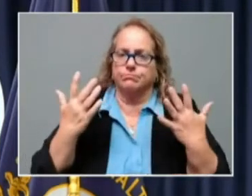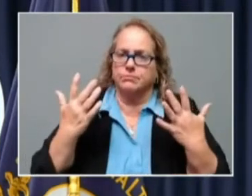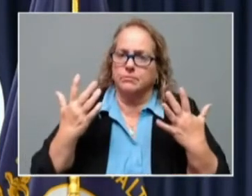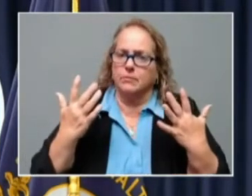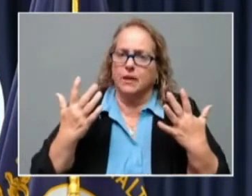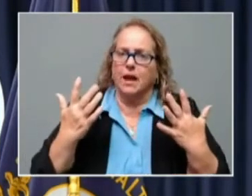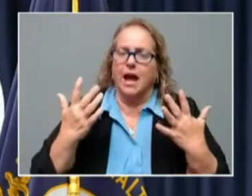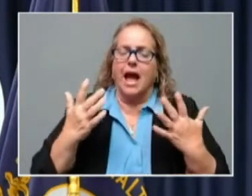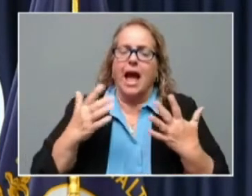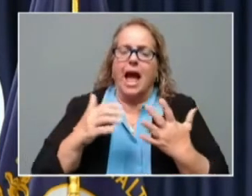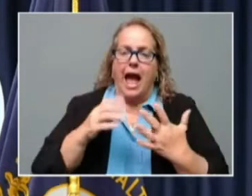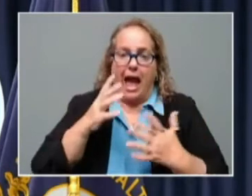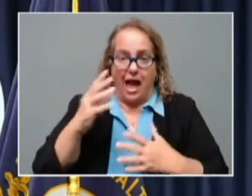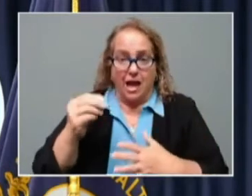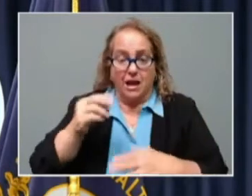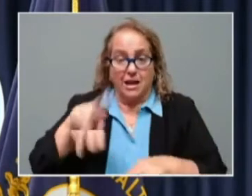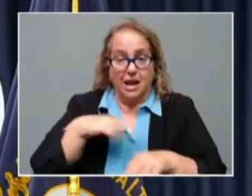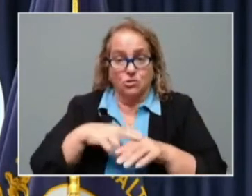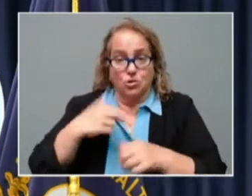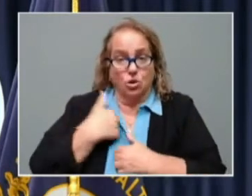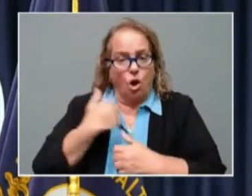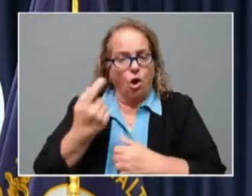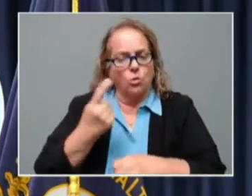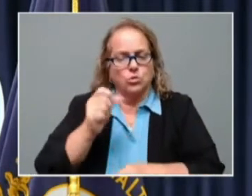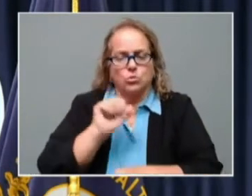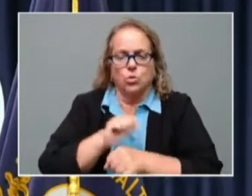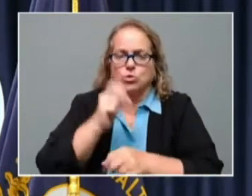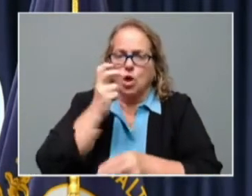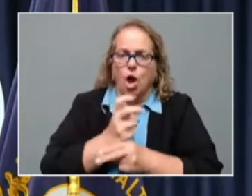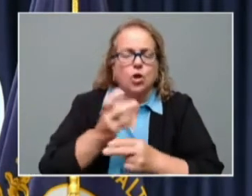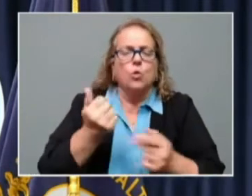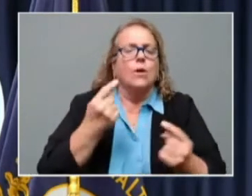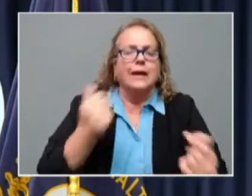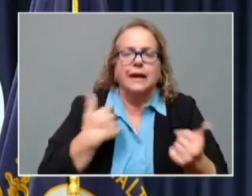looking for that next thing uh, that they can do. So currently we have over